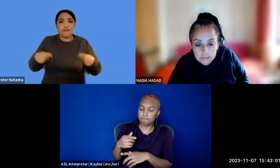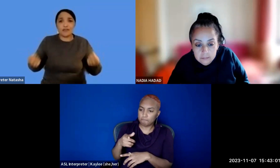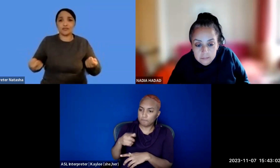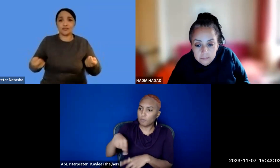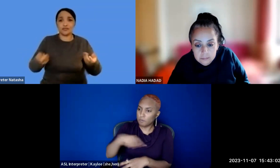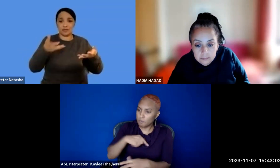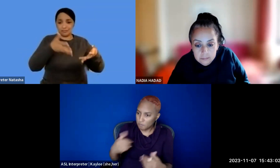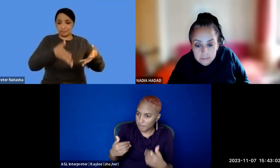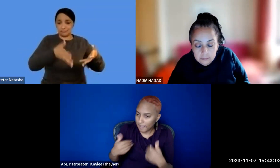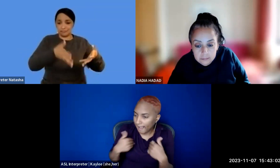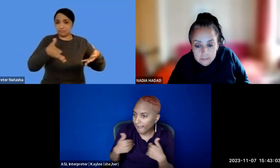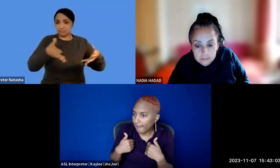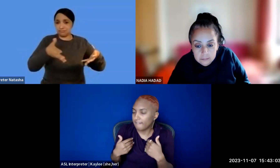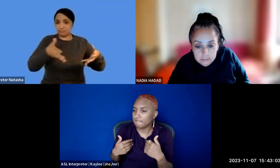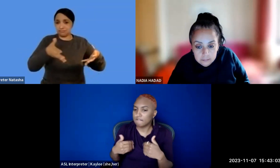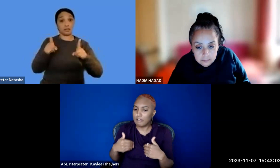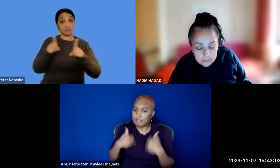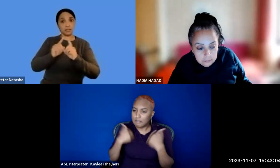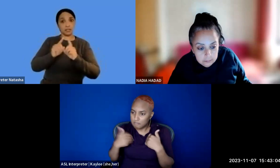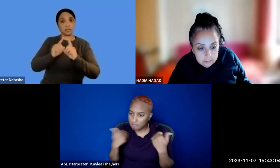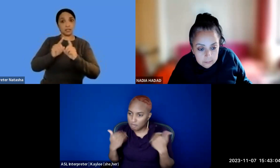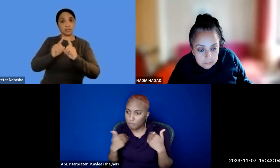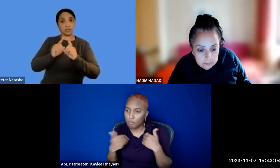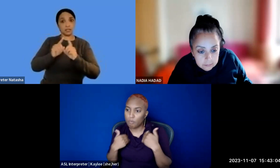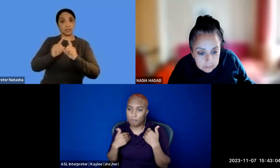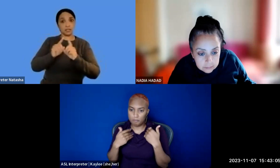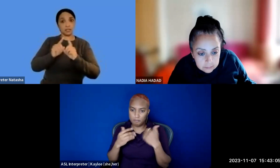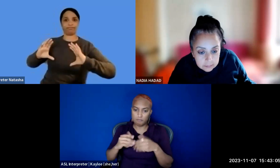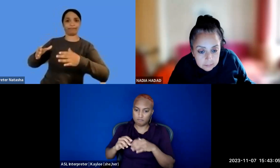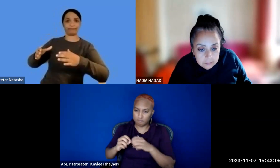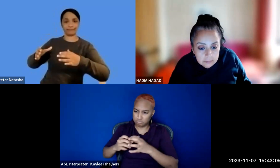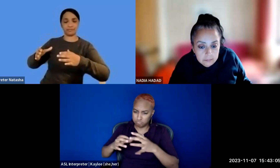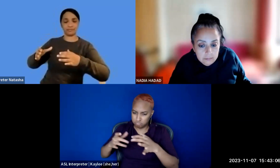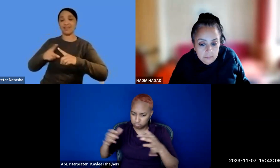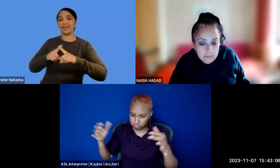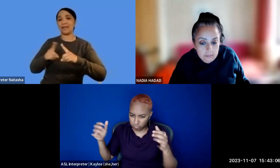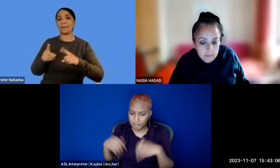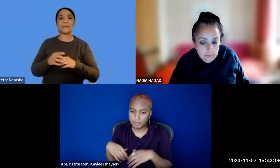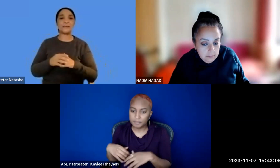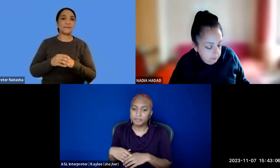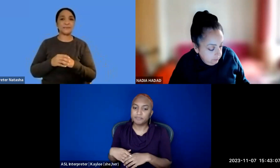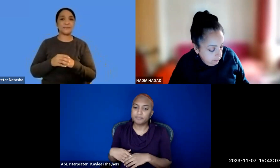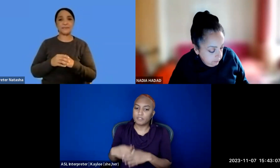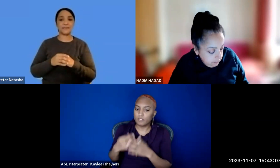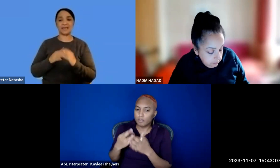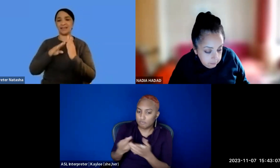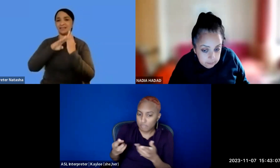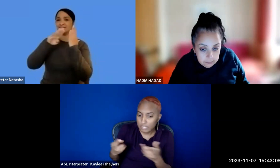But unfortunately, it is still one of the bottom-tank countries in terms of human development.